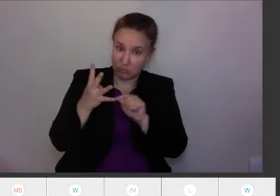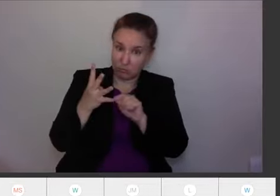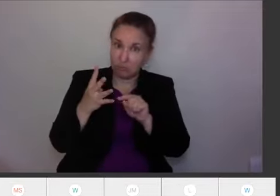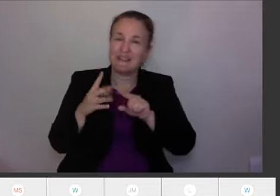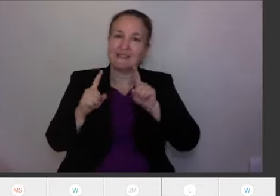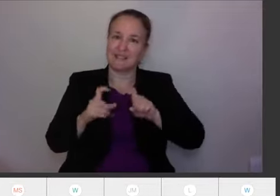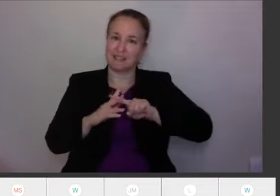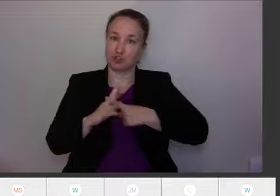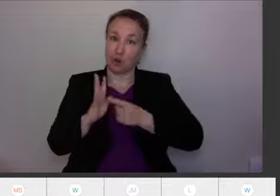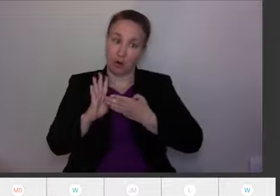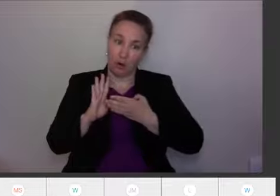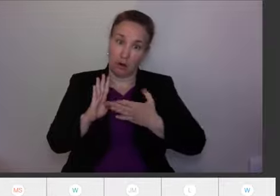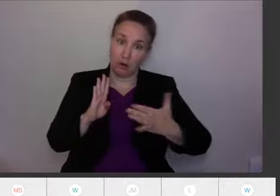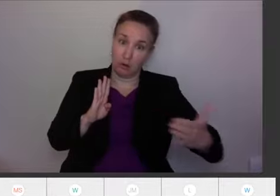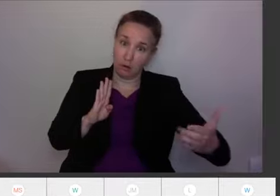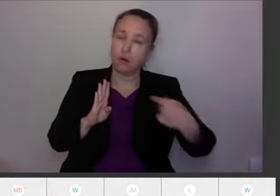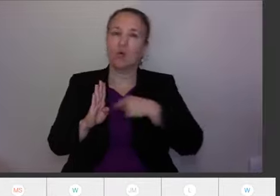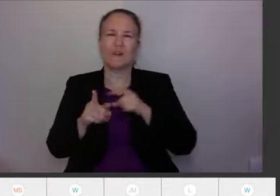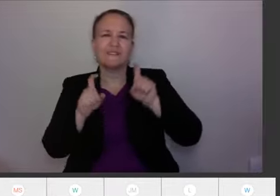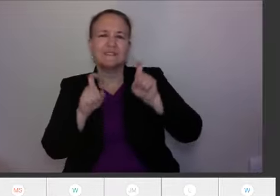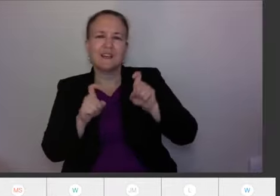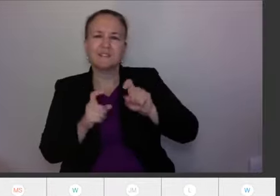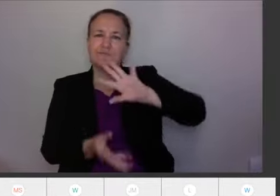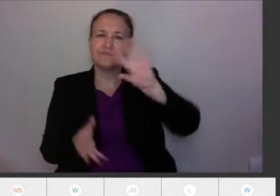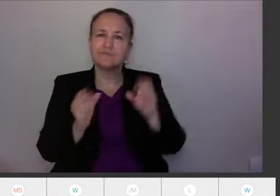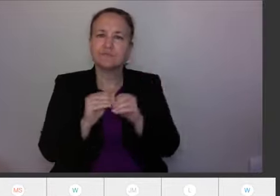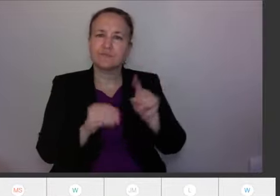uh we've tested they've been a total of 121,252